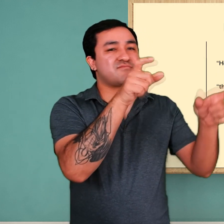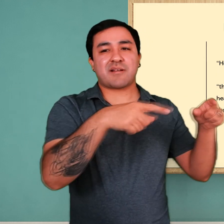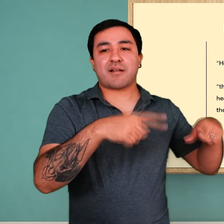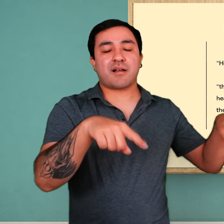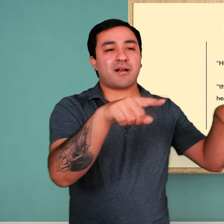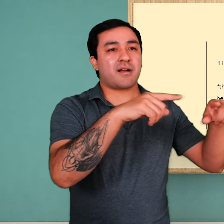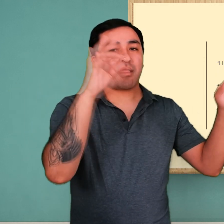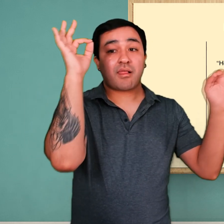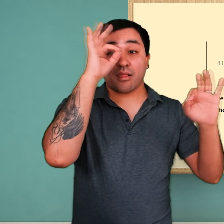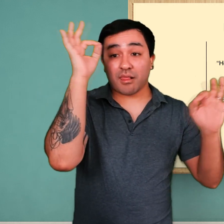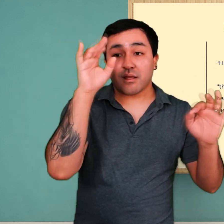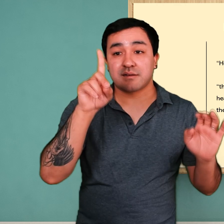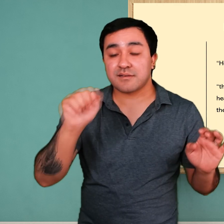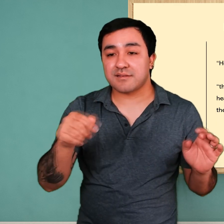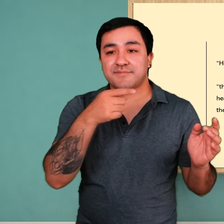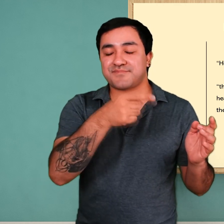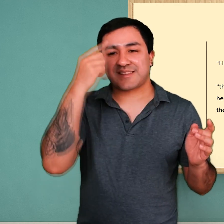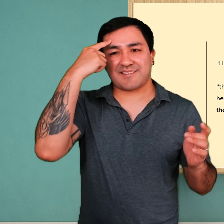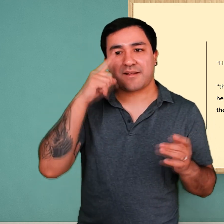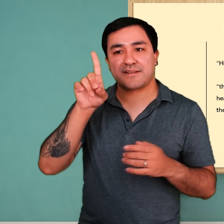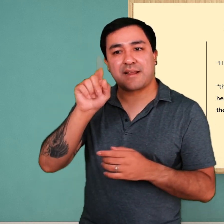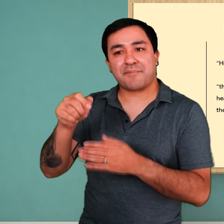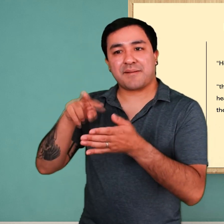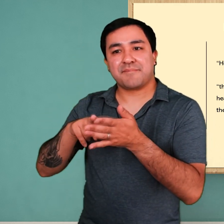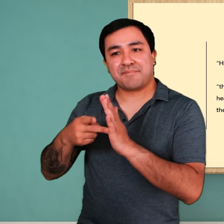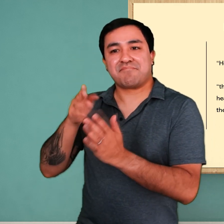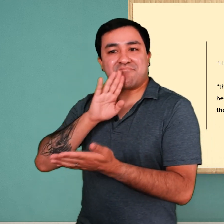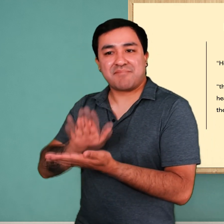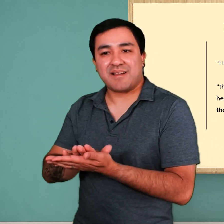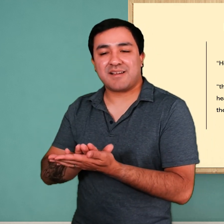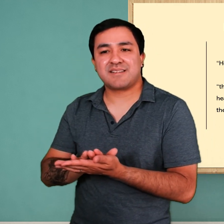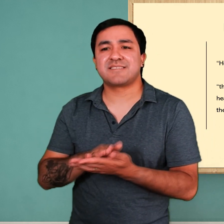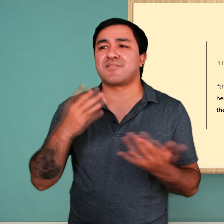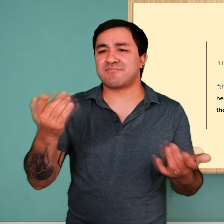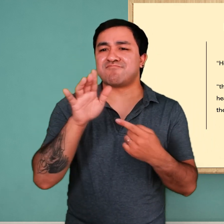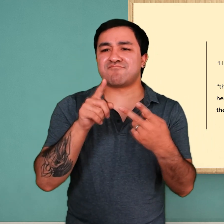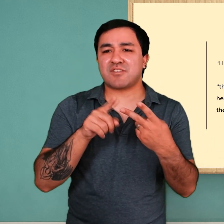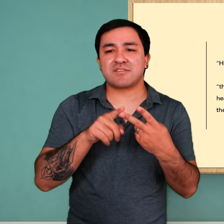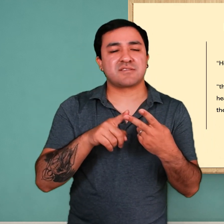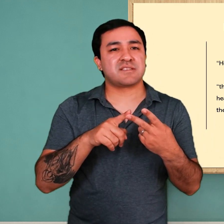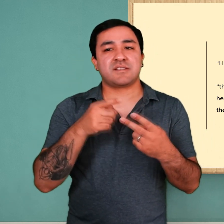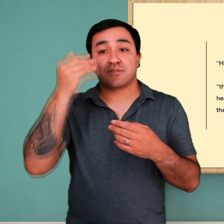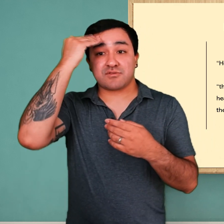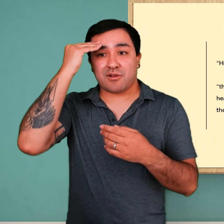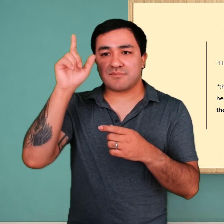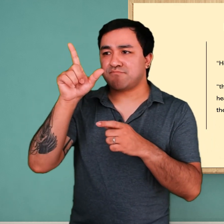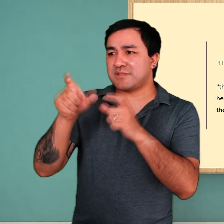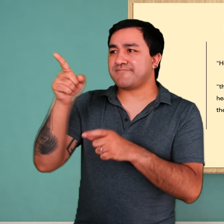to the marginalization or “otherness” of people with disabilities. It also increases abled-bodied